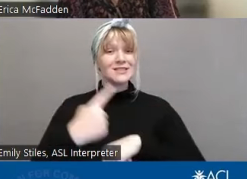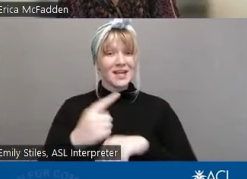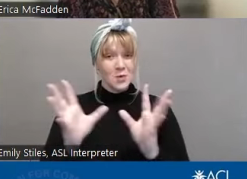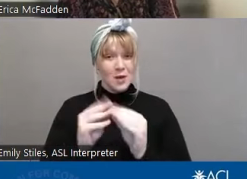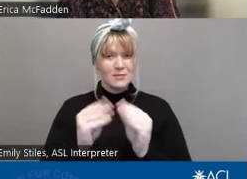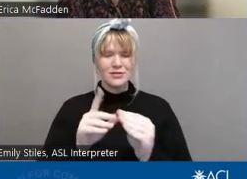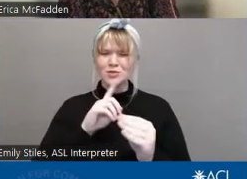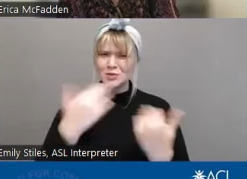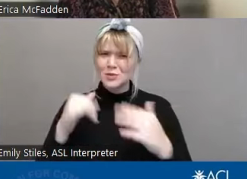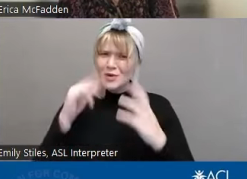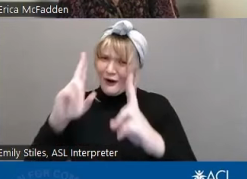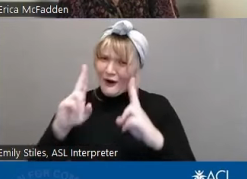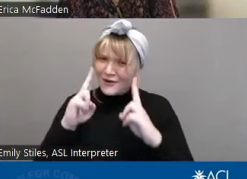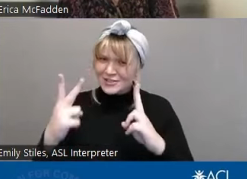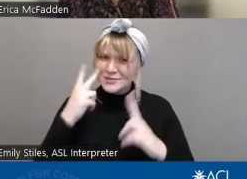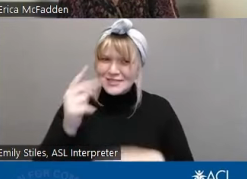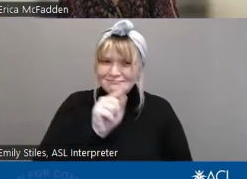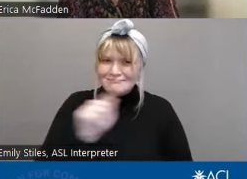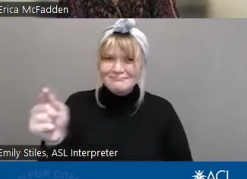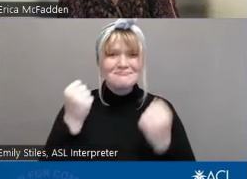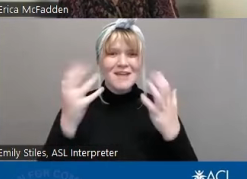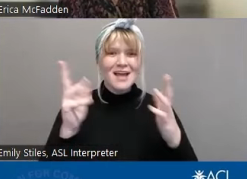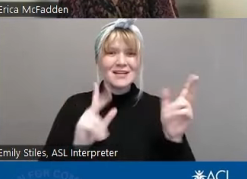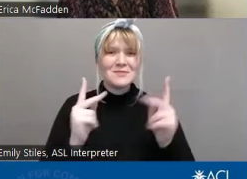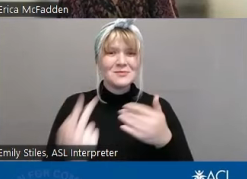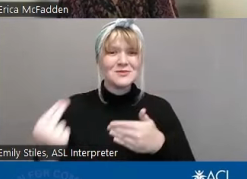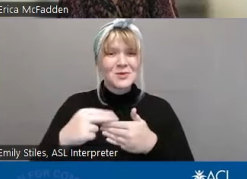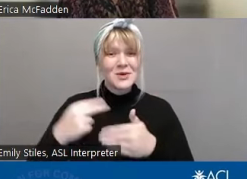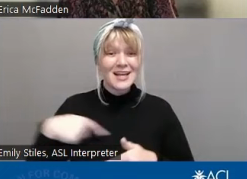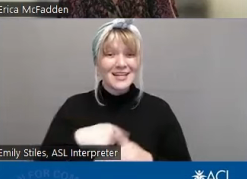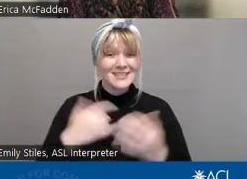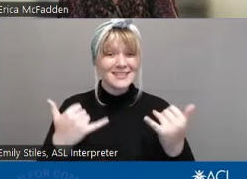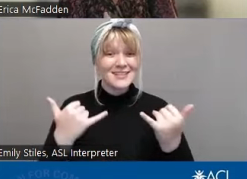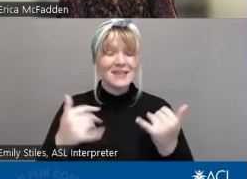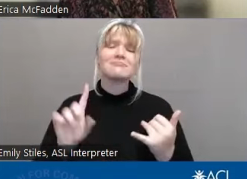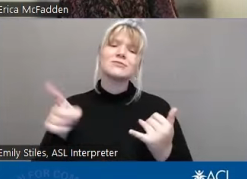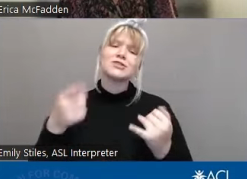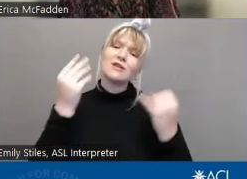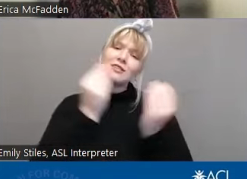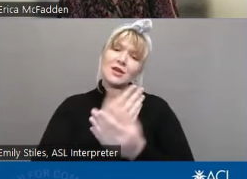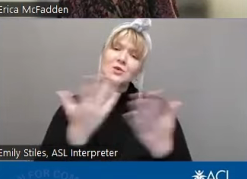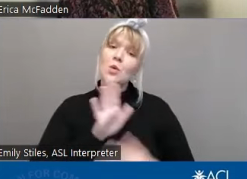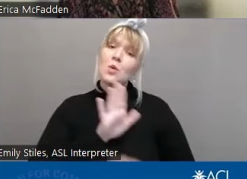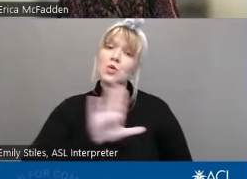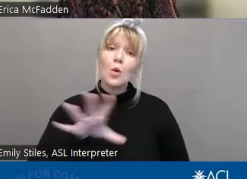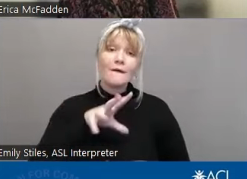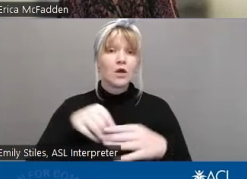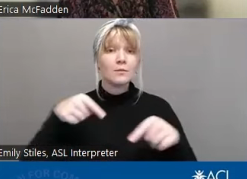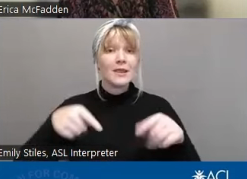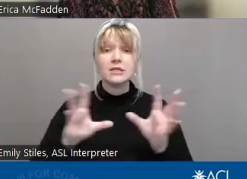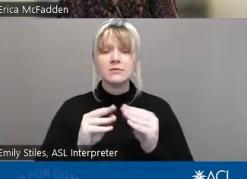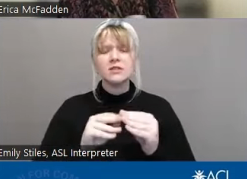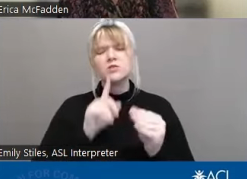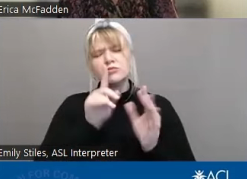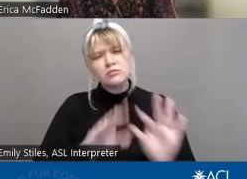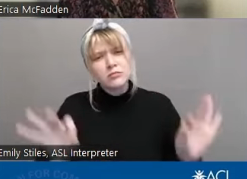of you here with us today. Your involvement in this webinar is essential for us to have an engaging discussion.